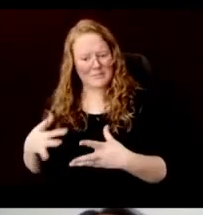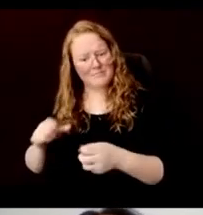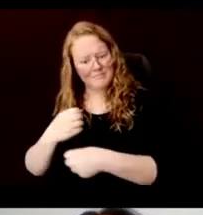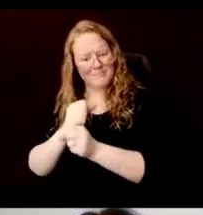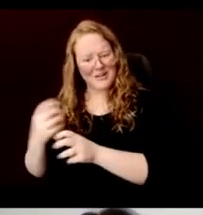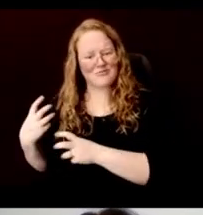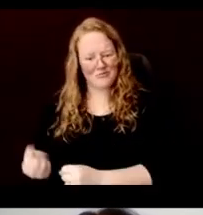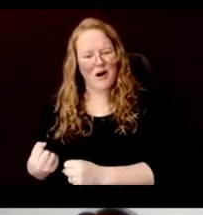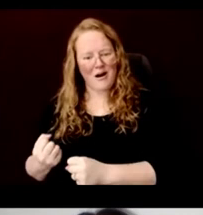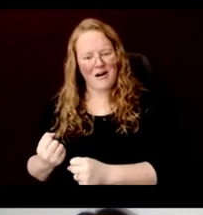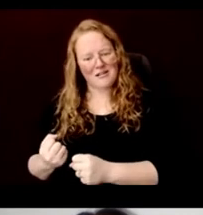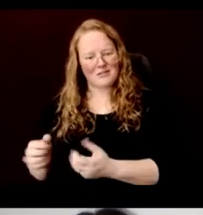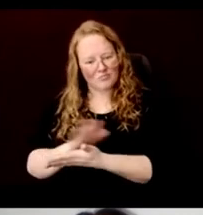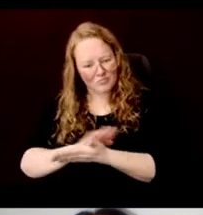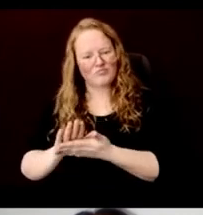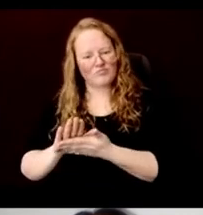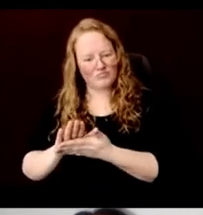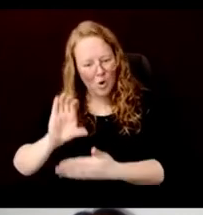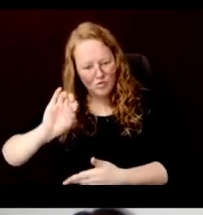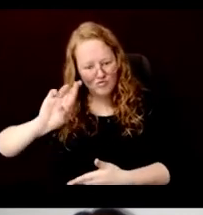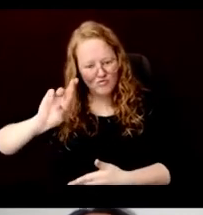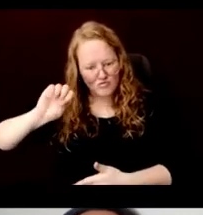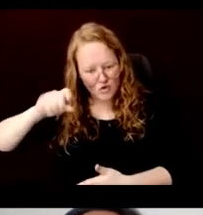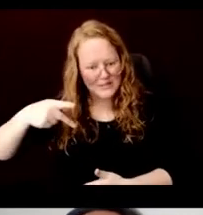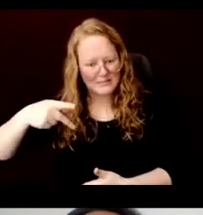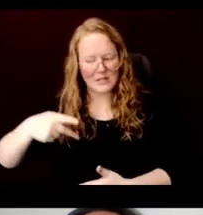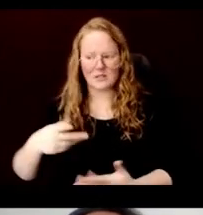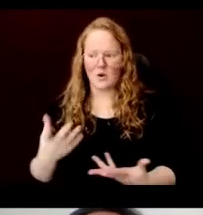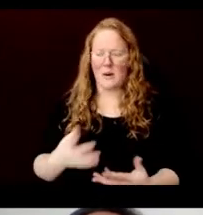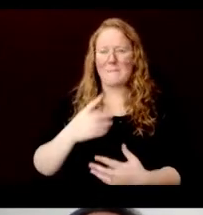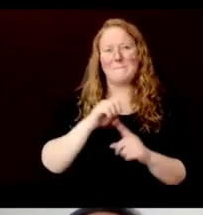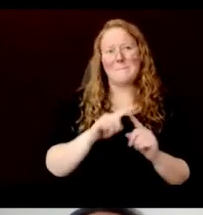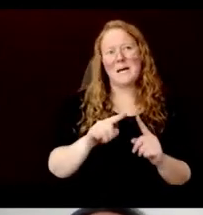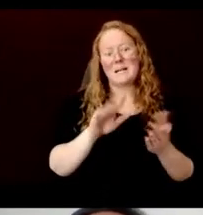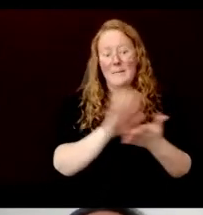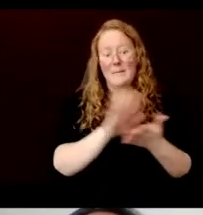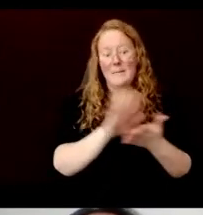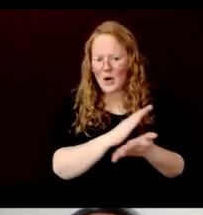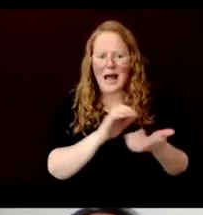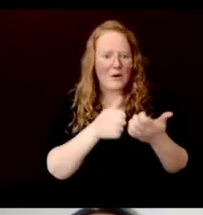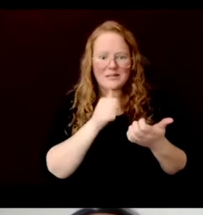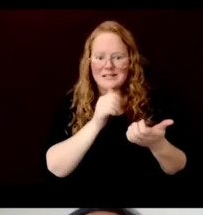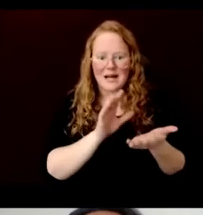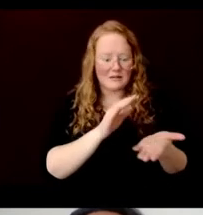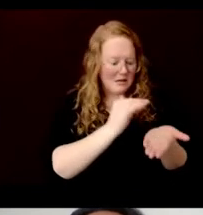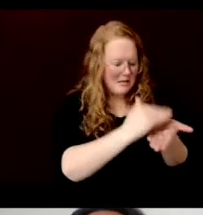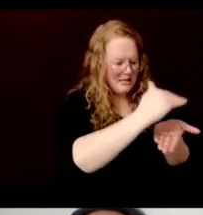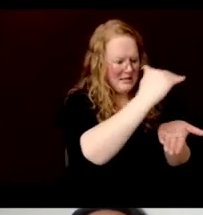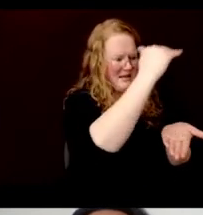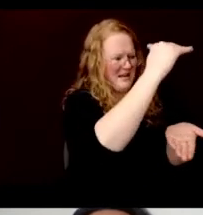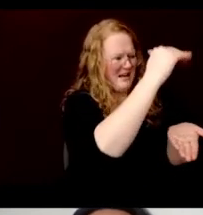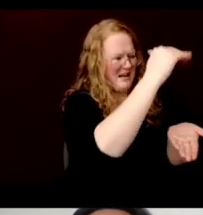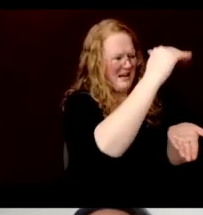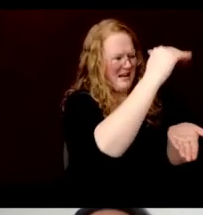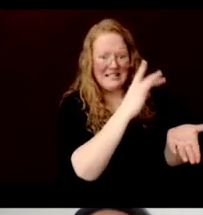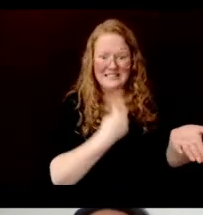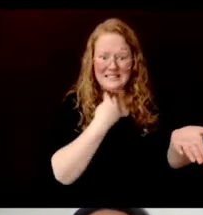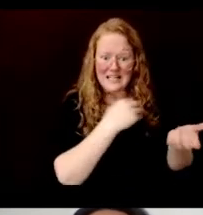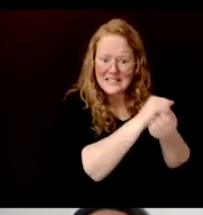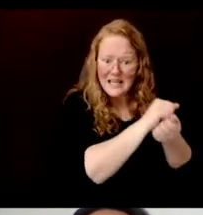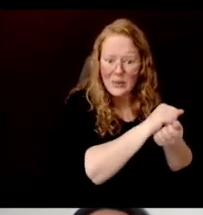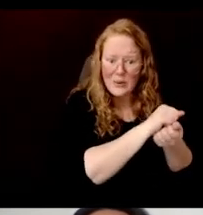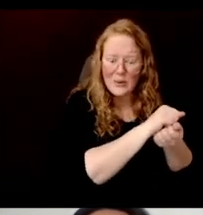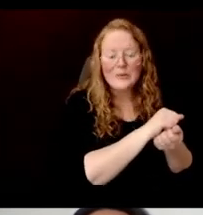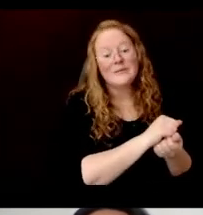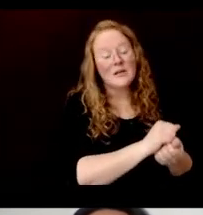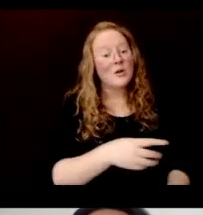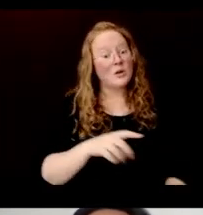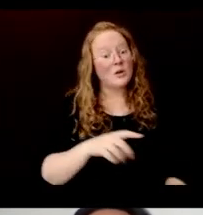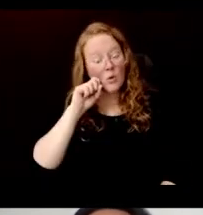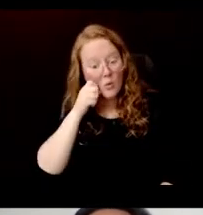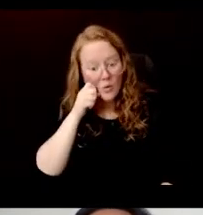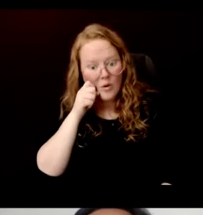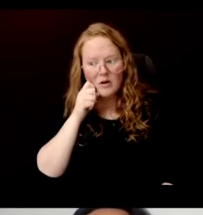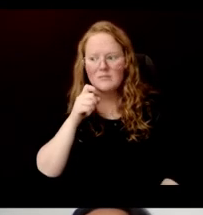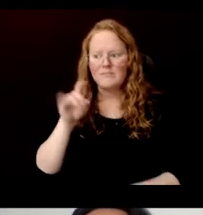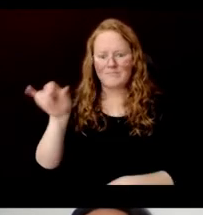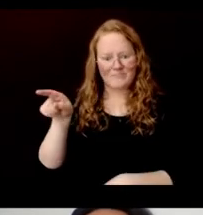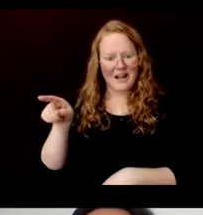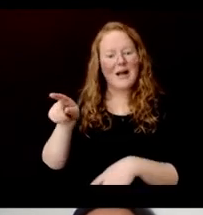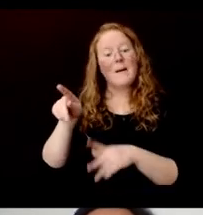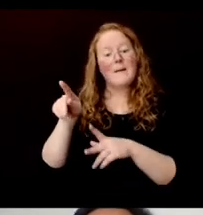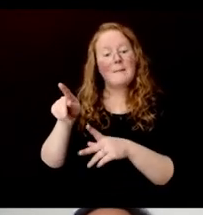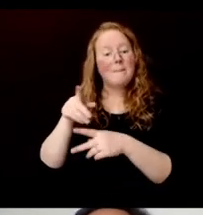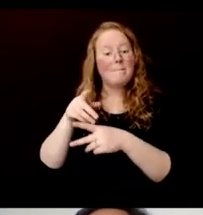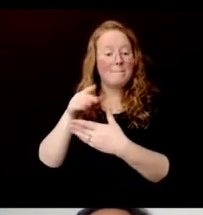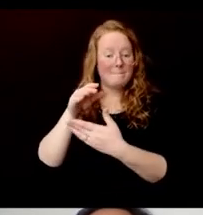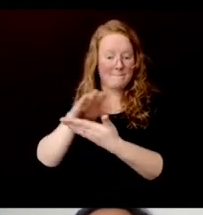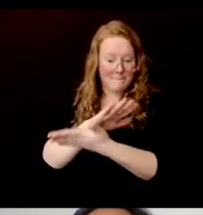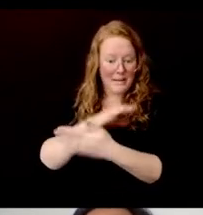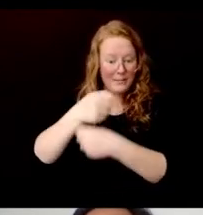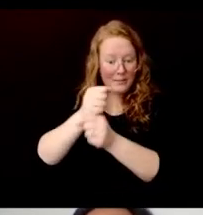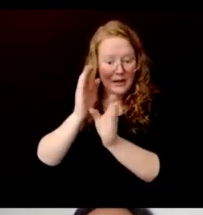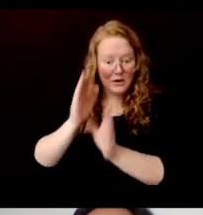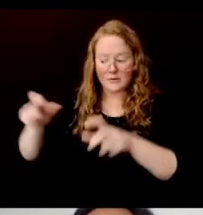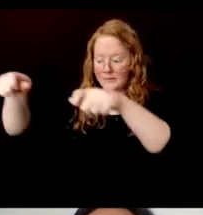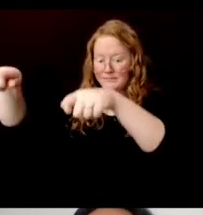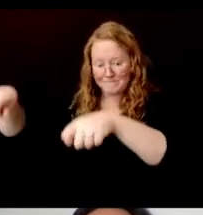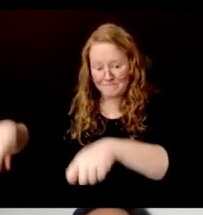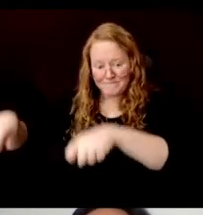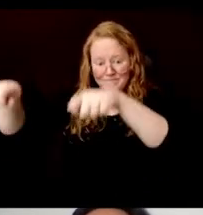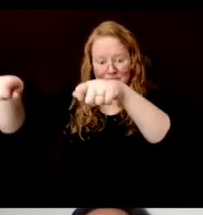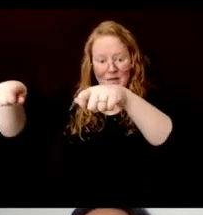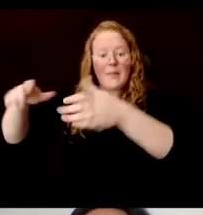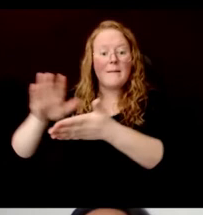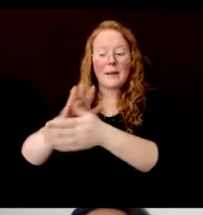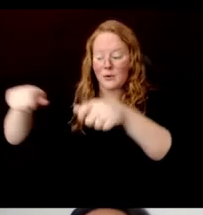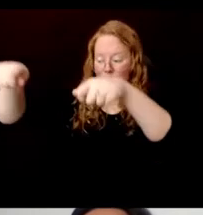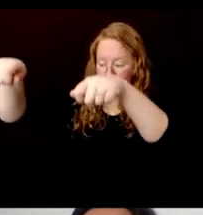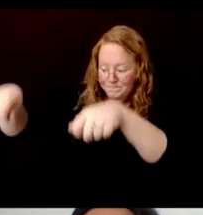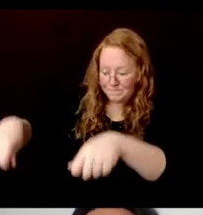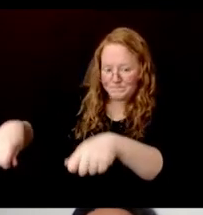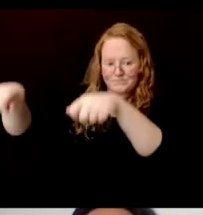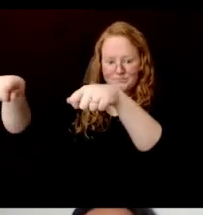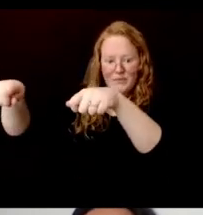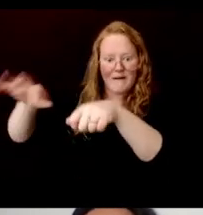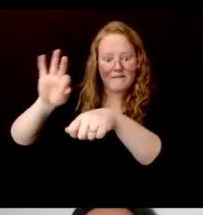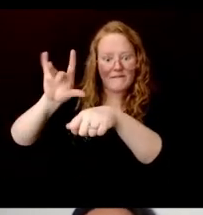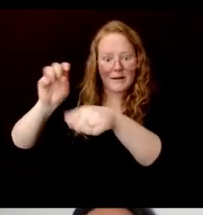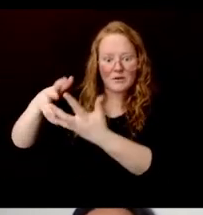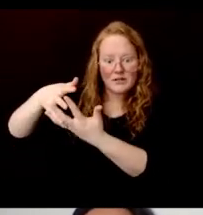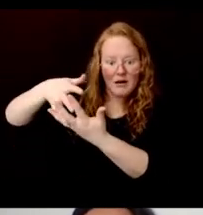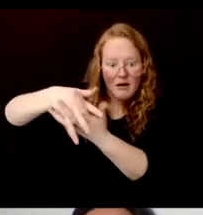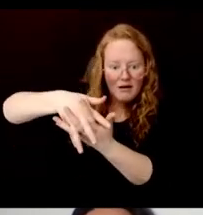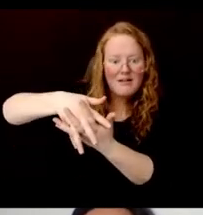As far as making sure the papers don't stick together in the post, the cool thing that the action of the papermaker when they dip the frame into the vat allows the fibers to interlock with each other within the sheet more strongly than between the sheets.